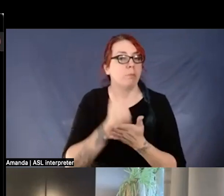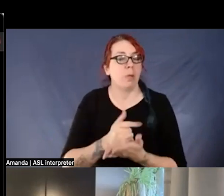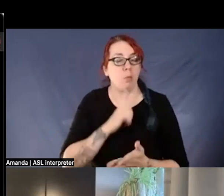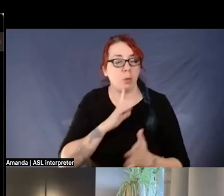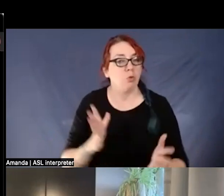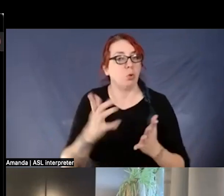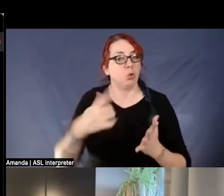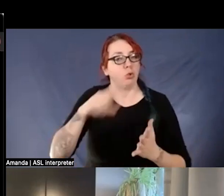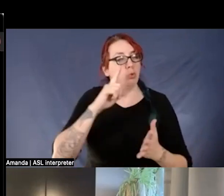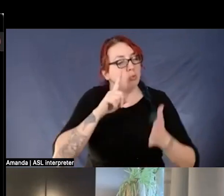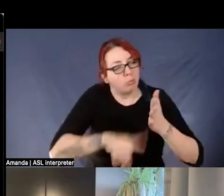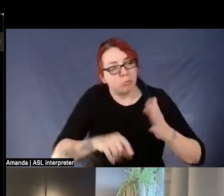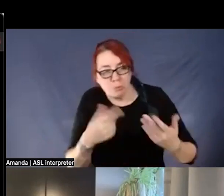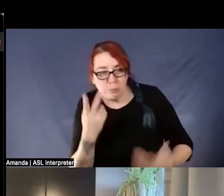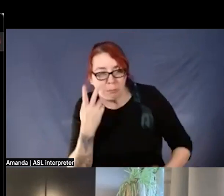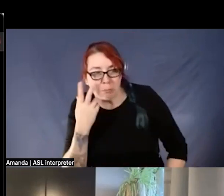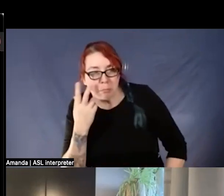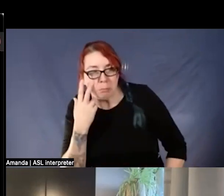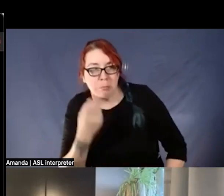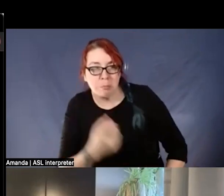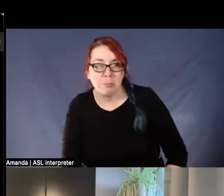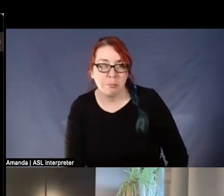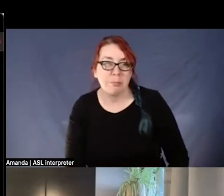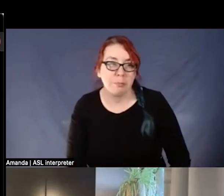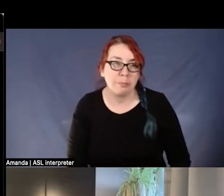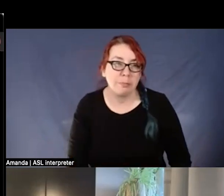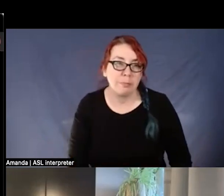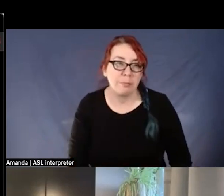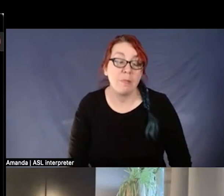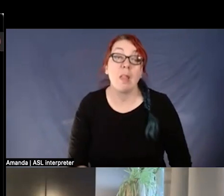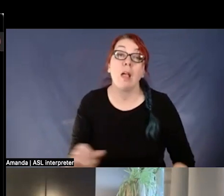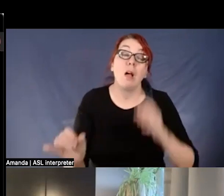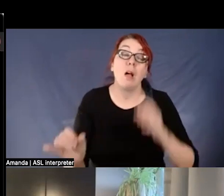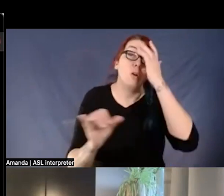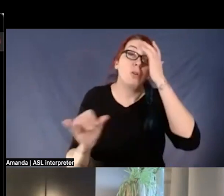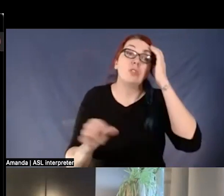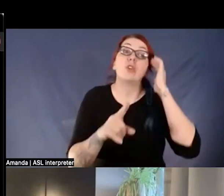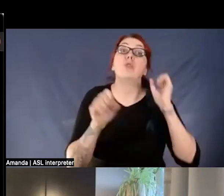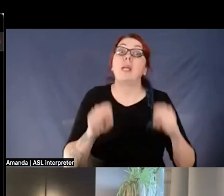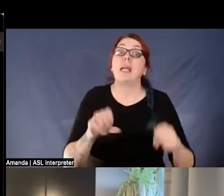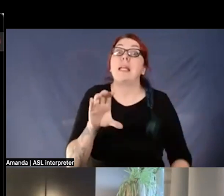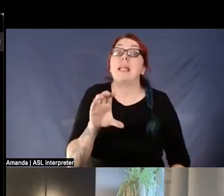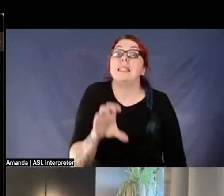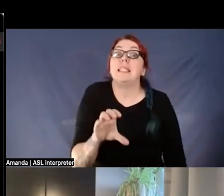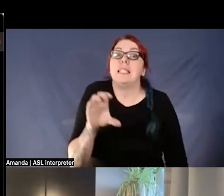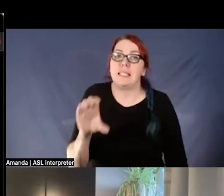of email subterfuge, you can actually CC the follow-up email in the in the email that you